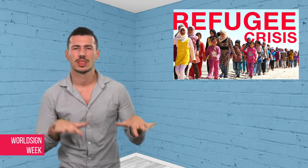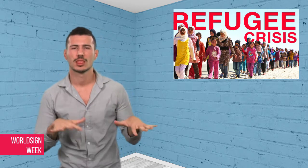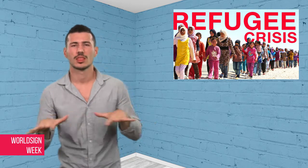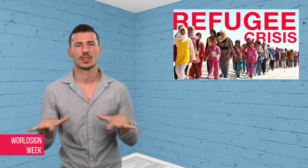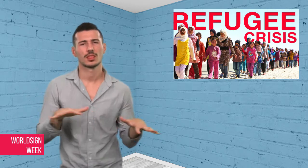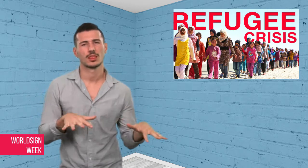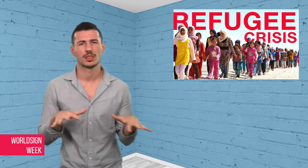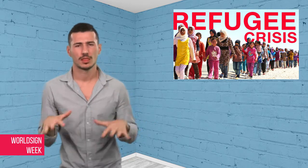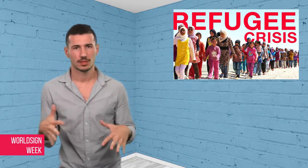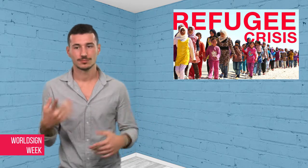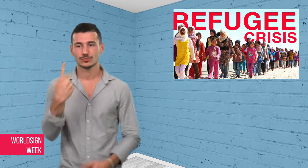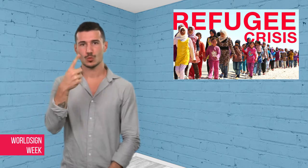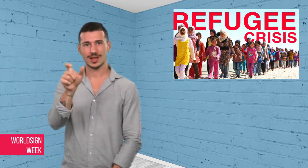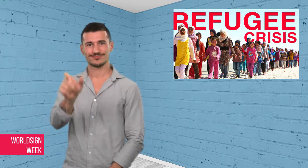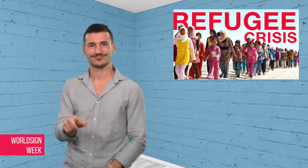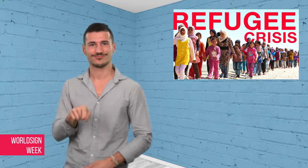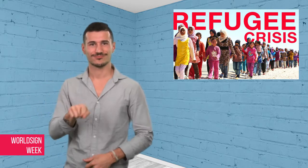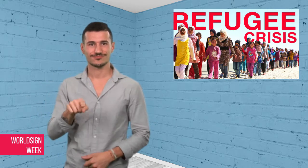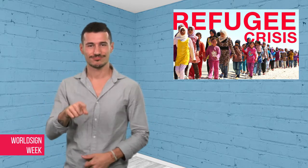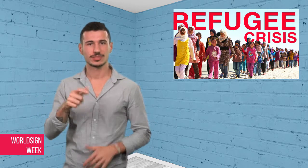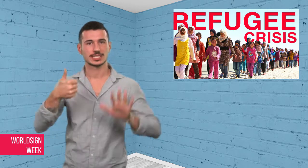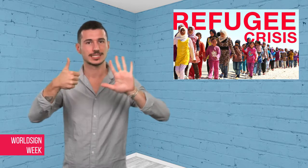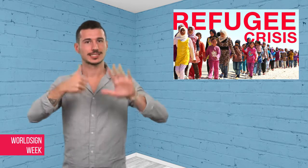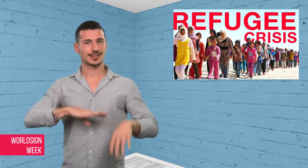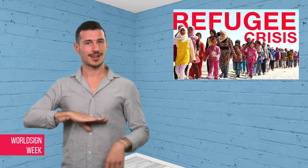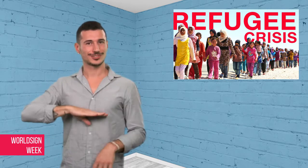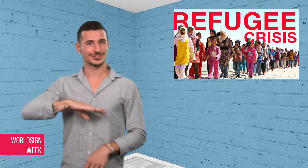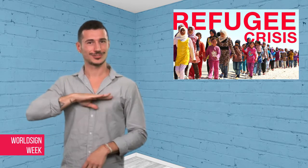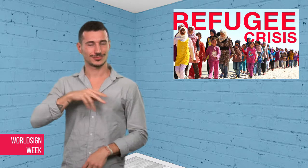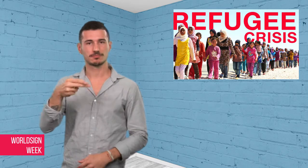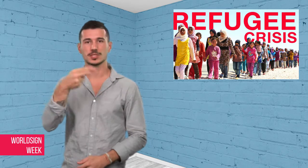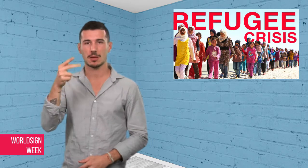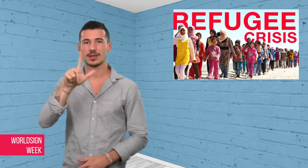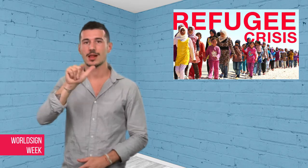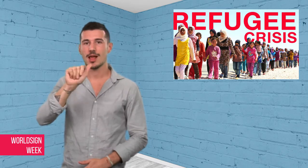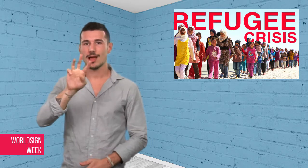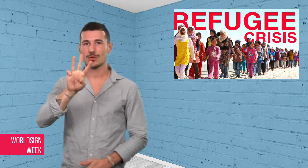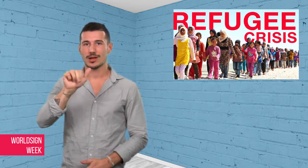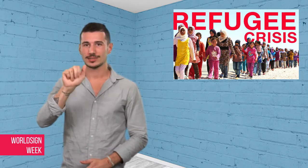was born Deaf and hadn’t yet developed an